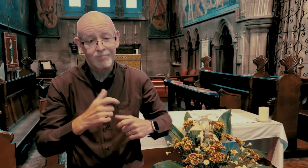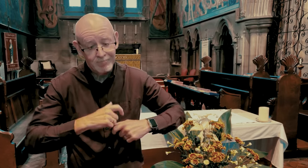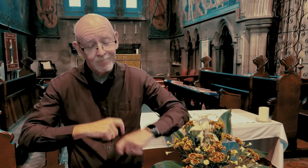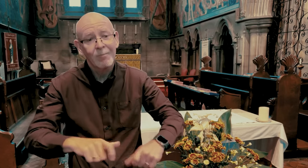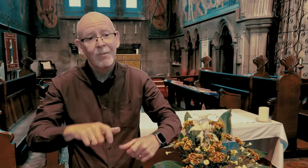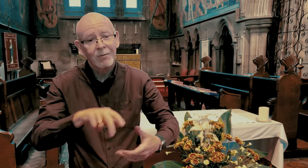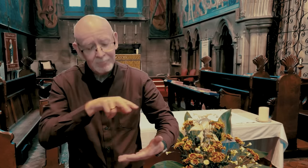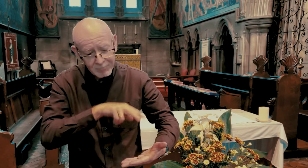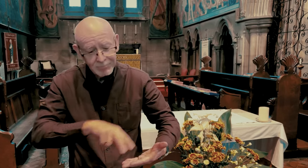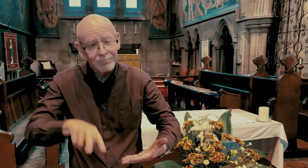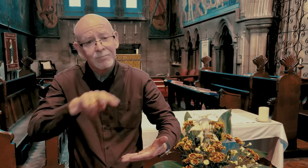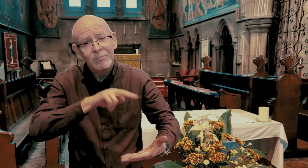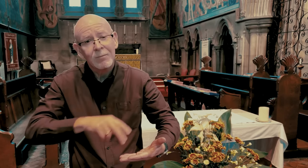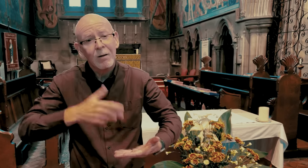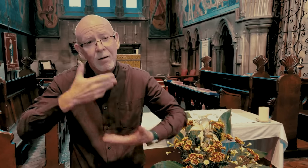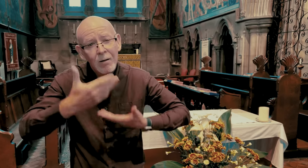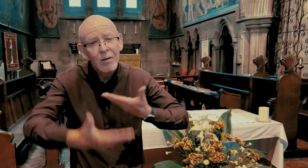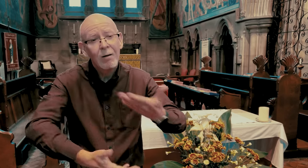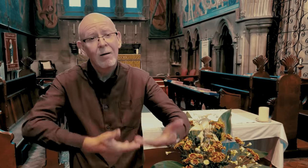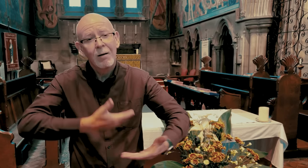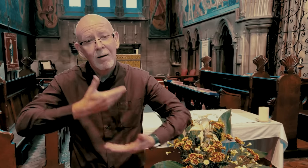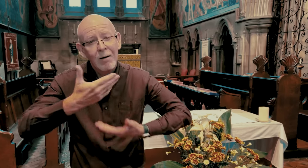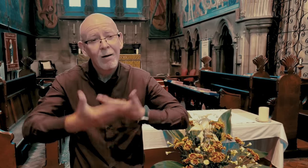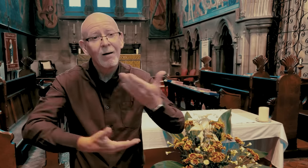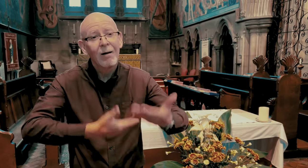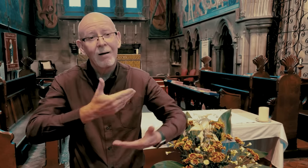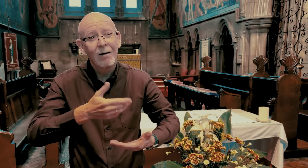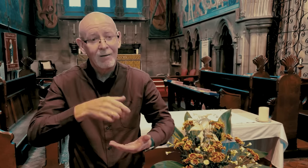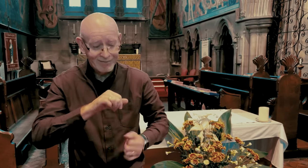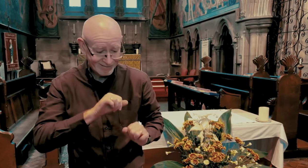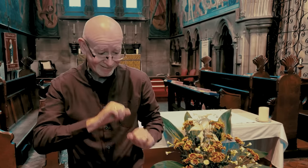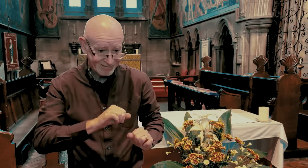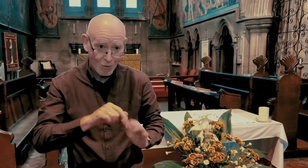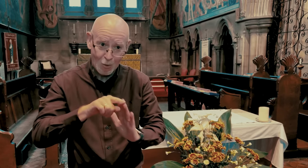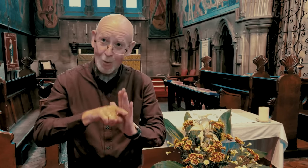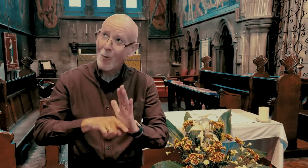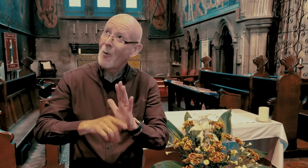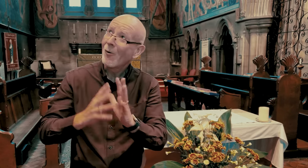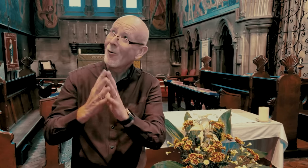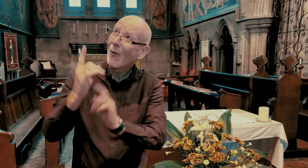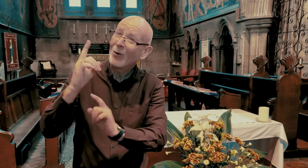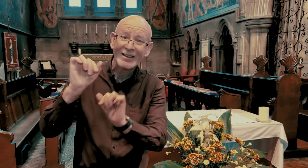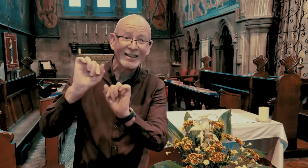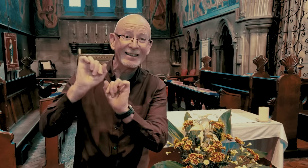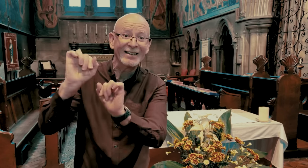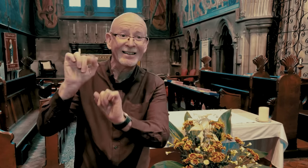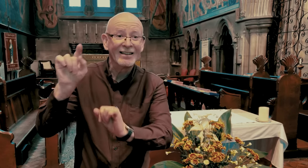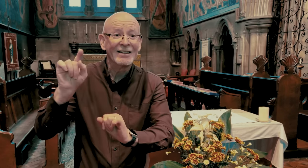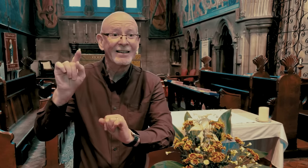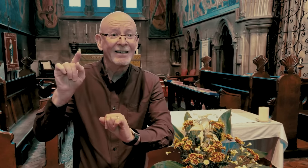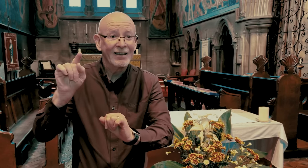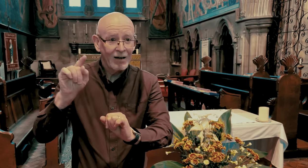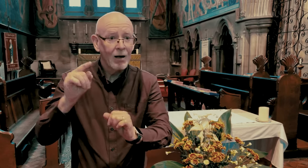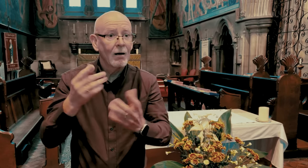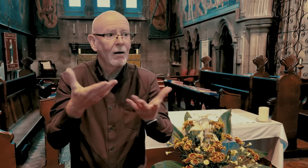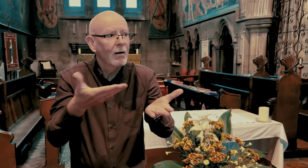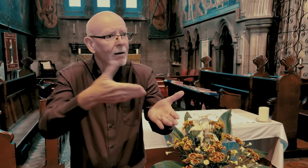So they read from the book, from the law of God, with interpretation.